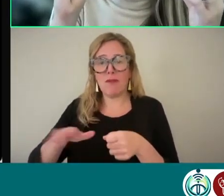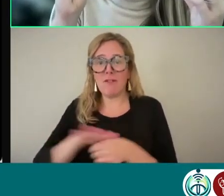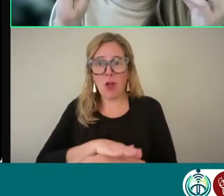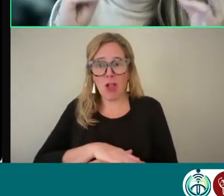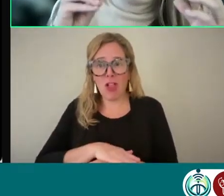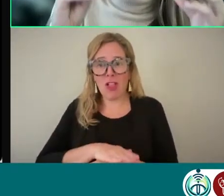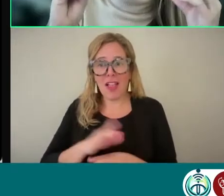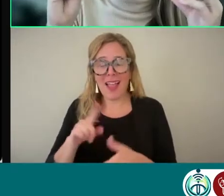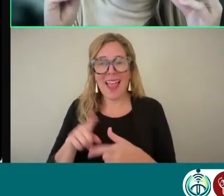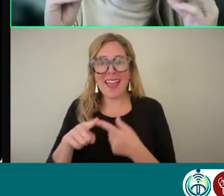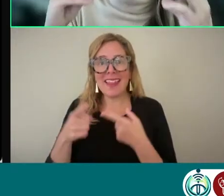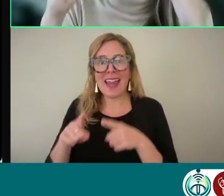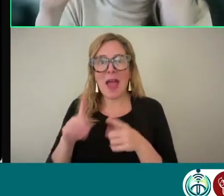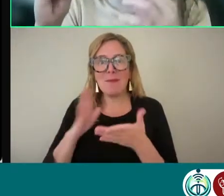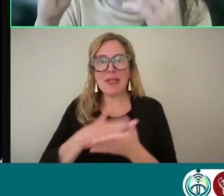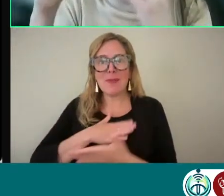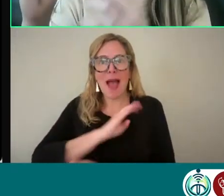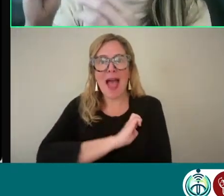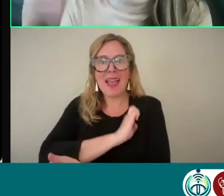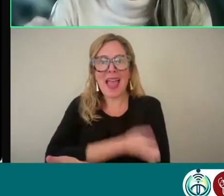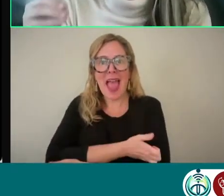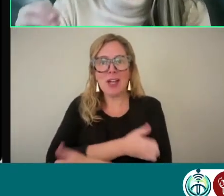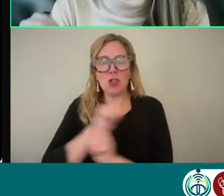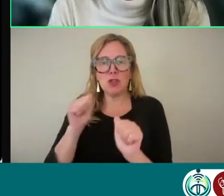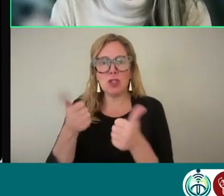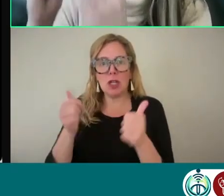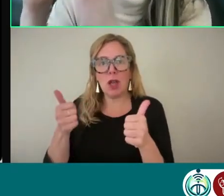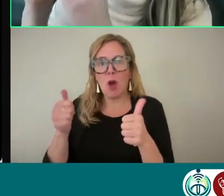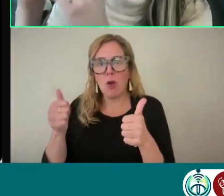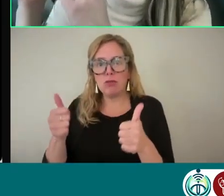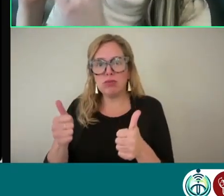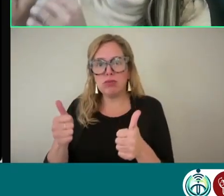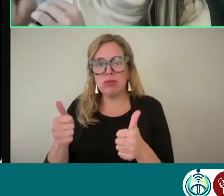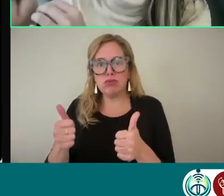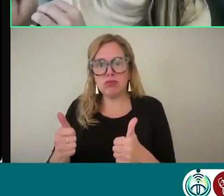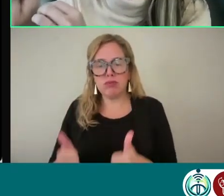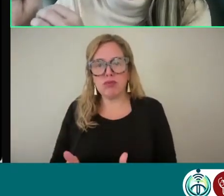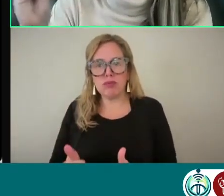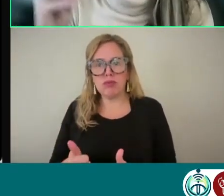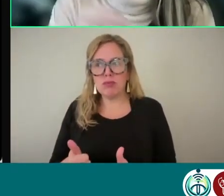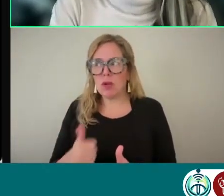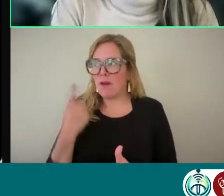have to be able to actually show up and advocate for my care in that in-person environment.